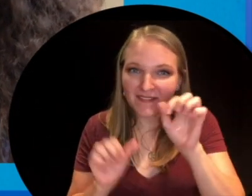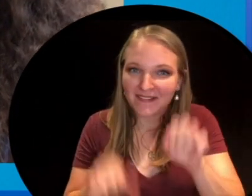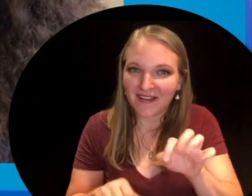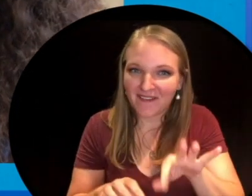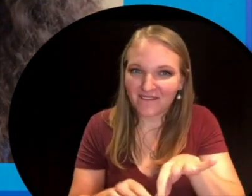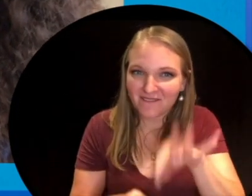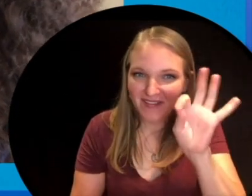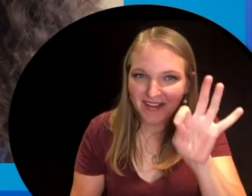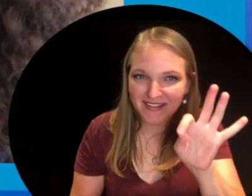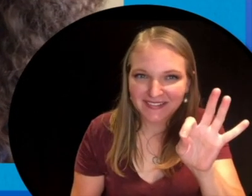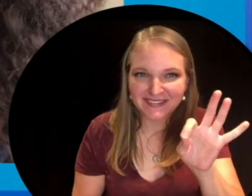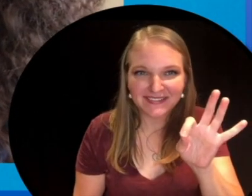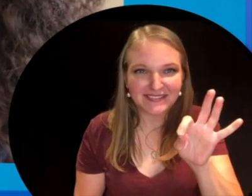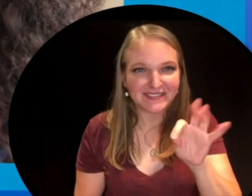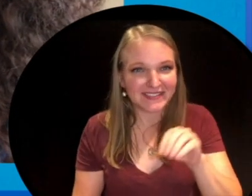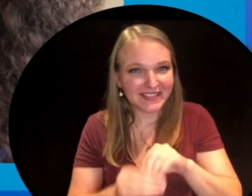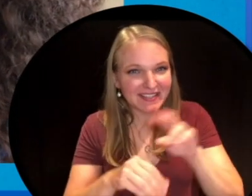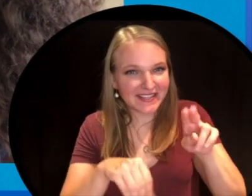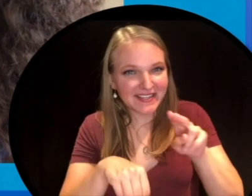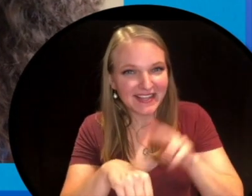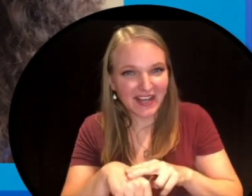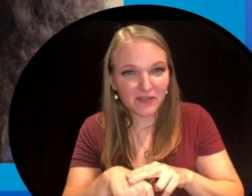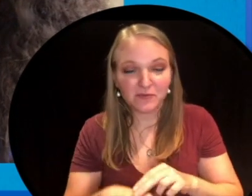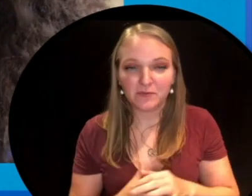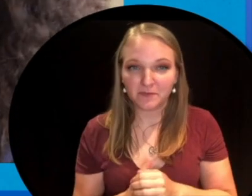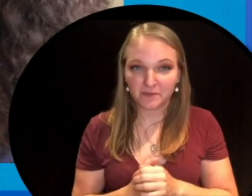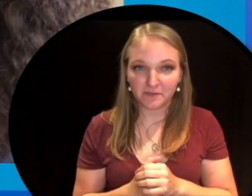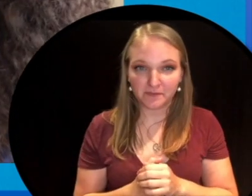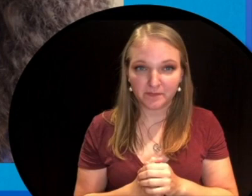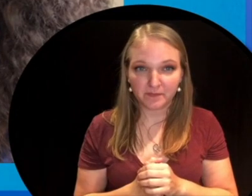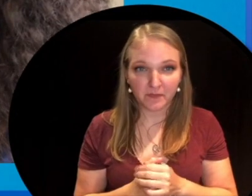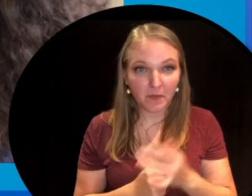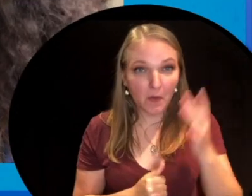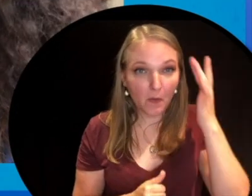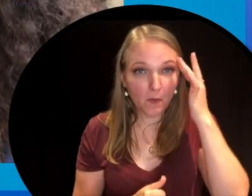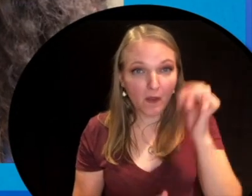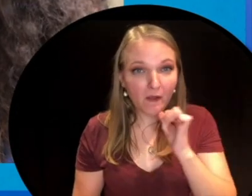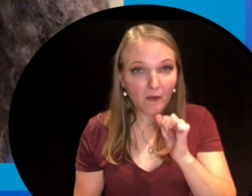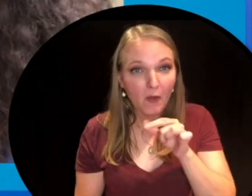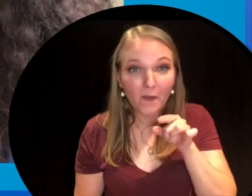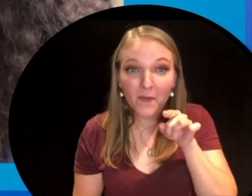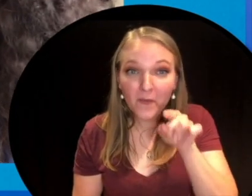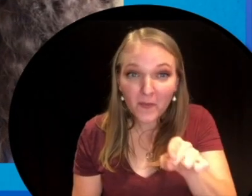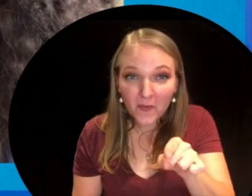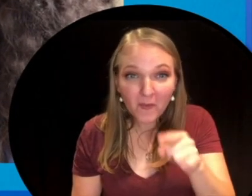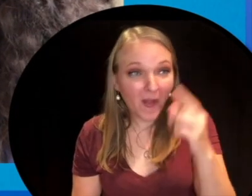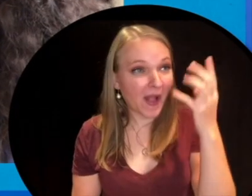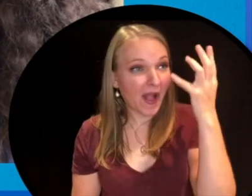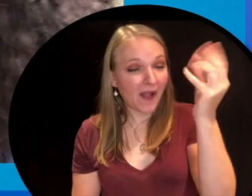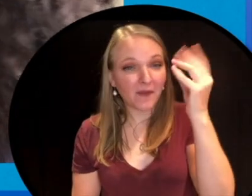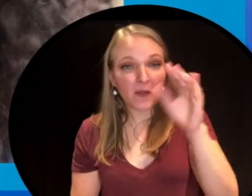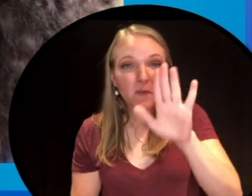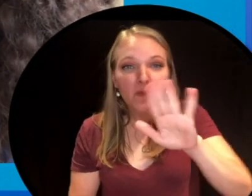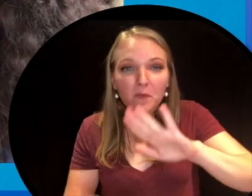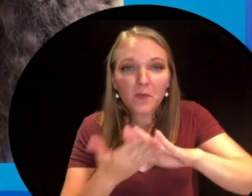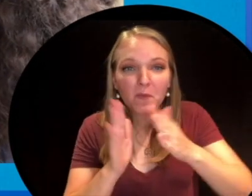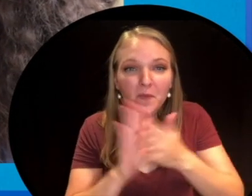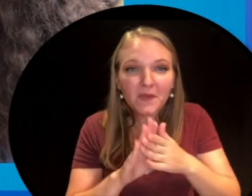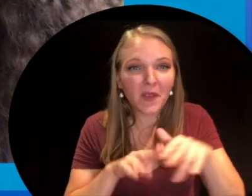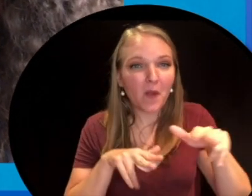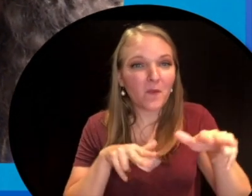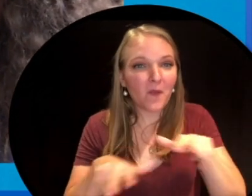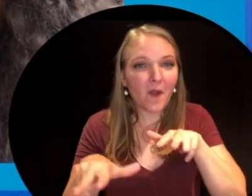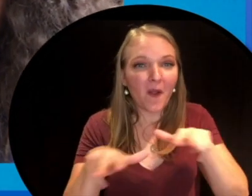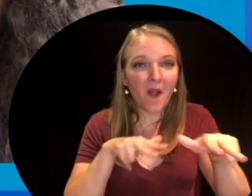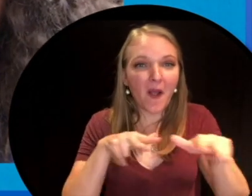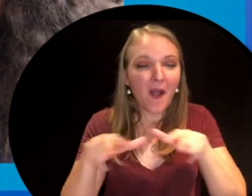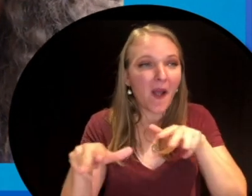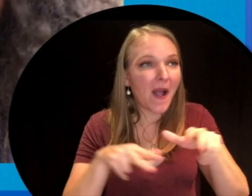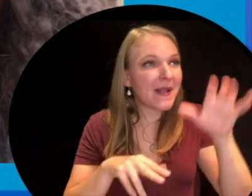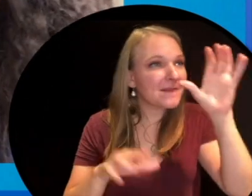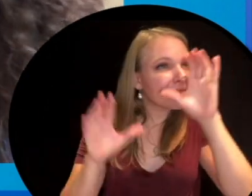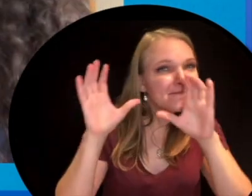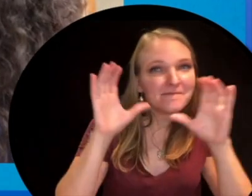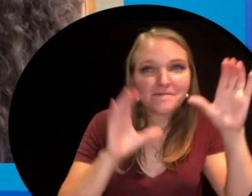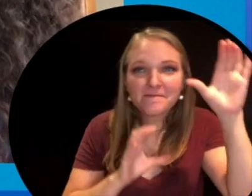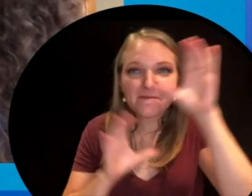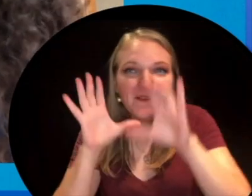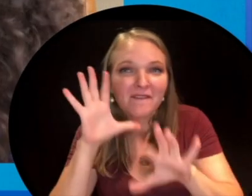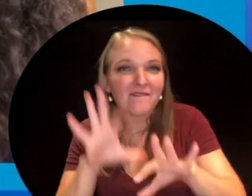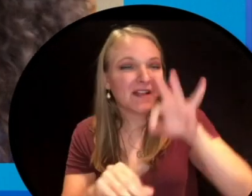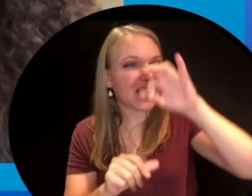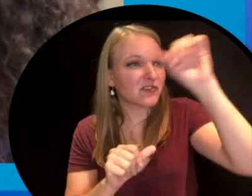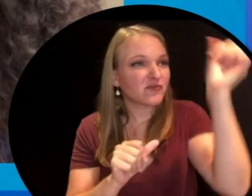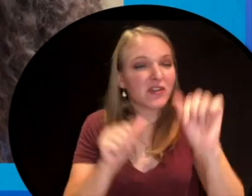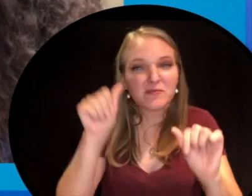you can find them so why don't you take a walk through your community and explore all the shapes,